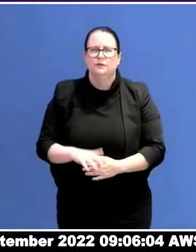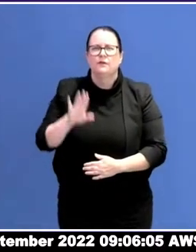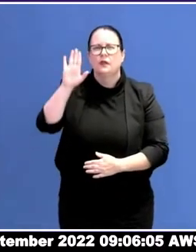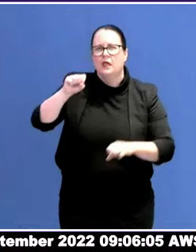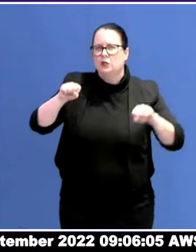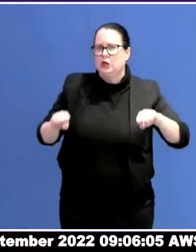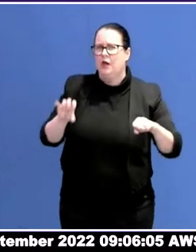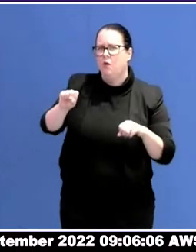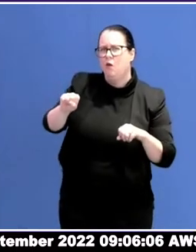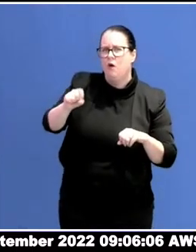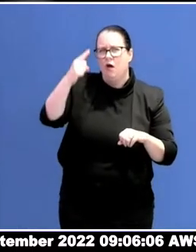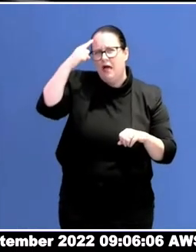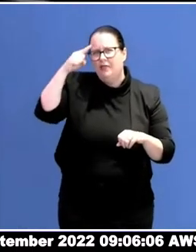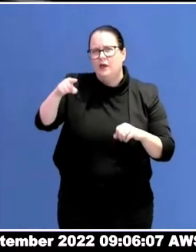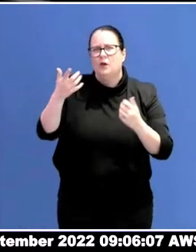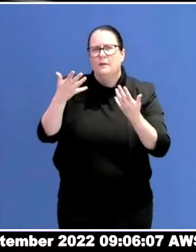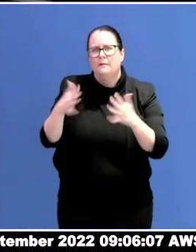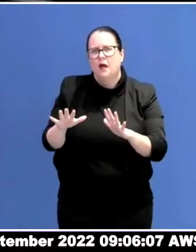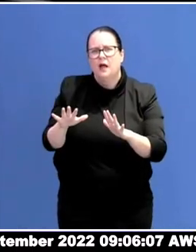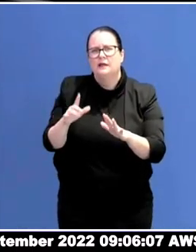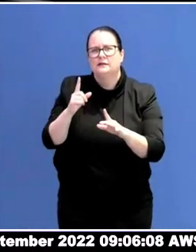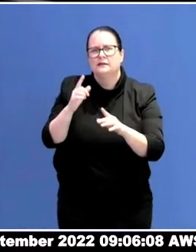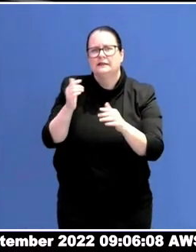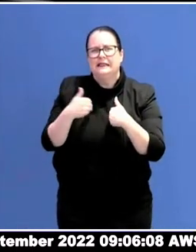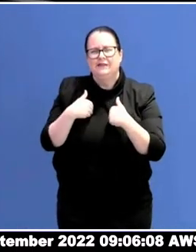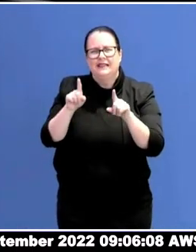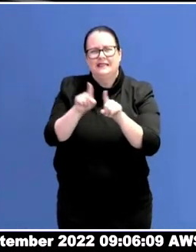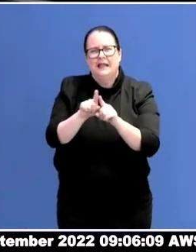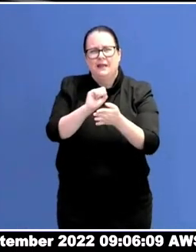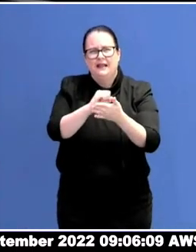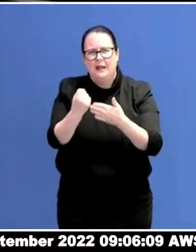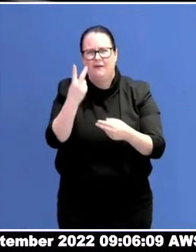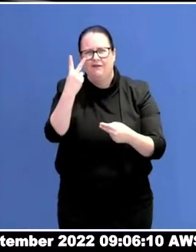I think you may have given the same reference to the two separate statements.